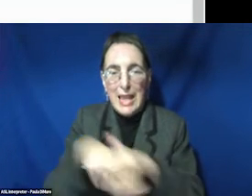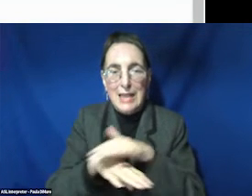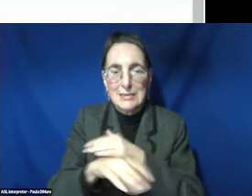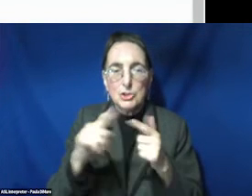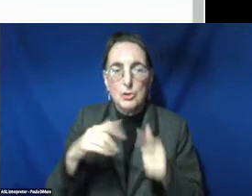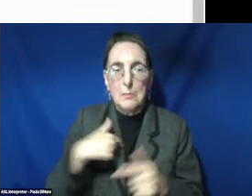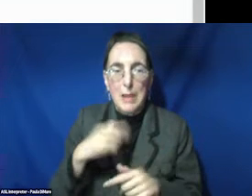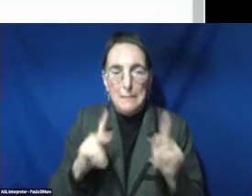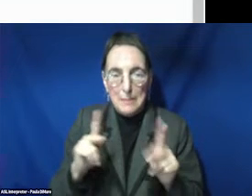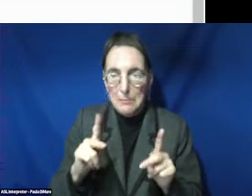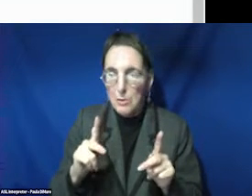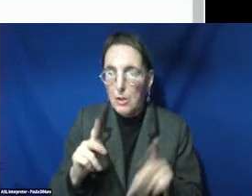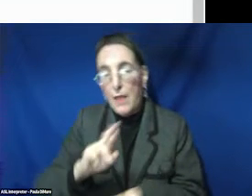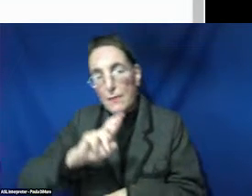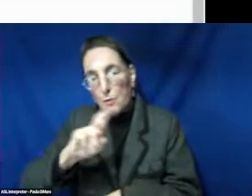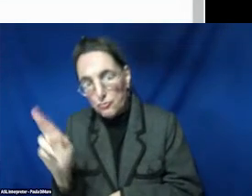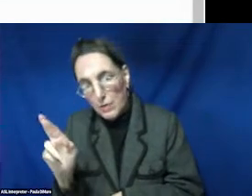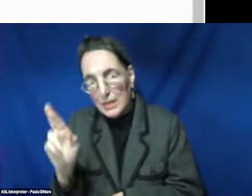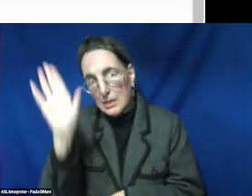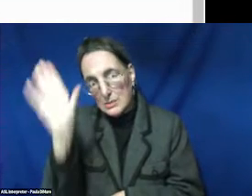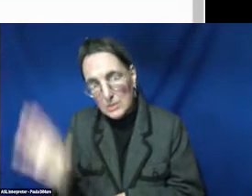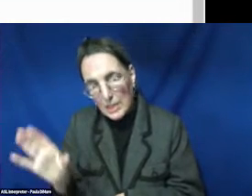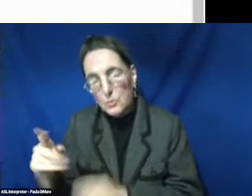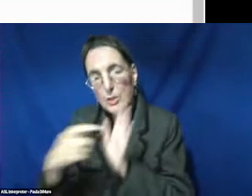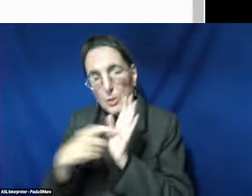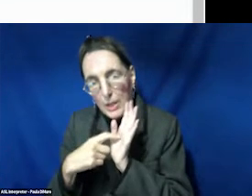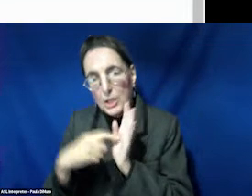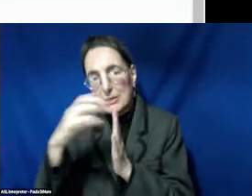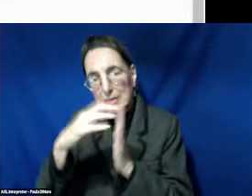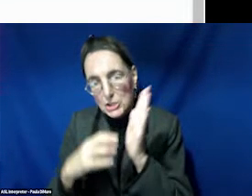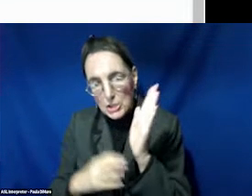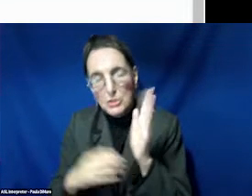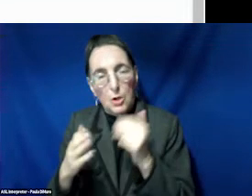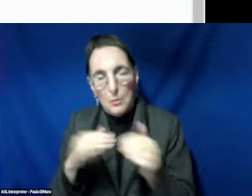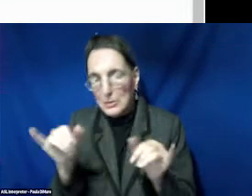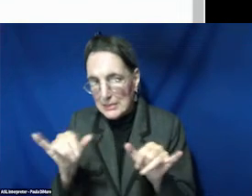And over on the right-hand side are your required sections. Very similar. You have your cover sheet.